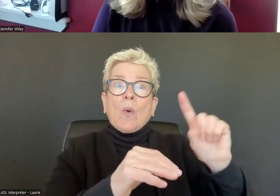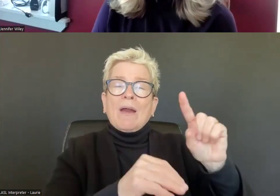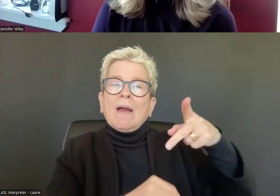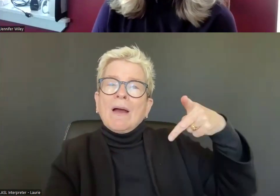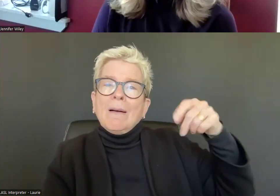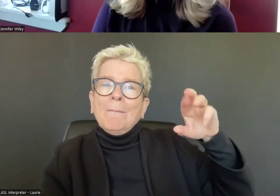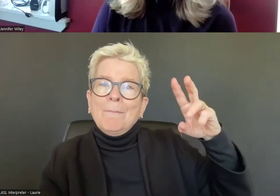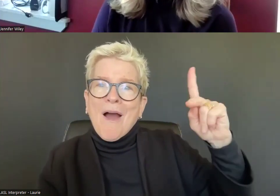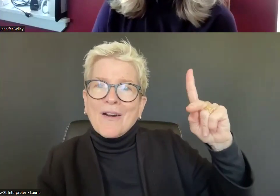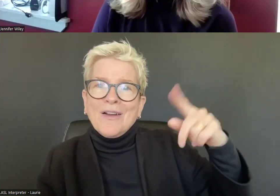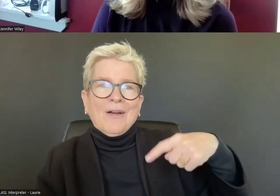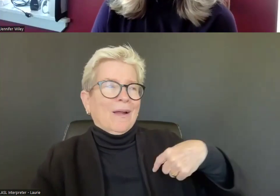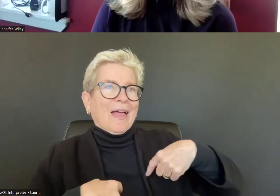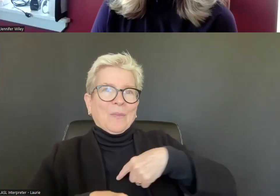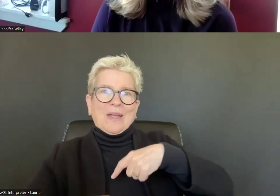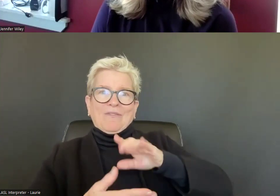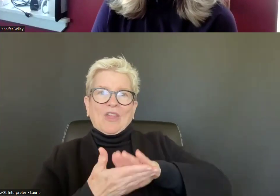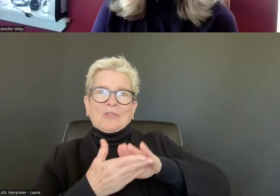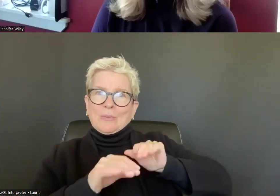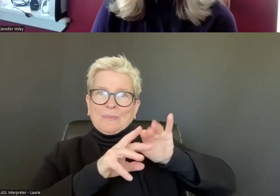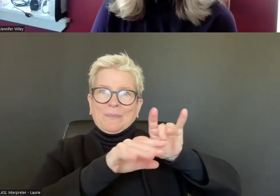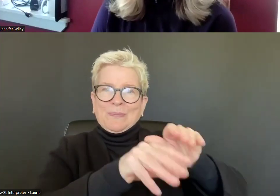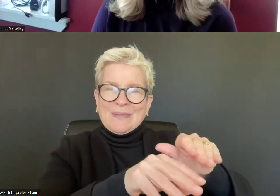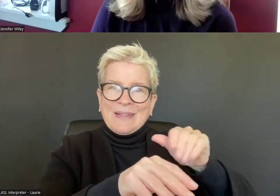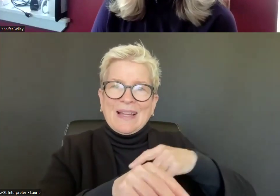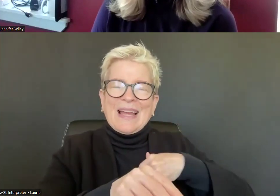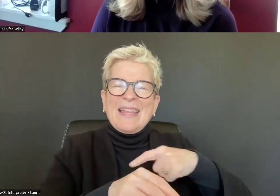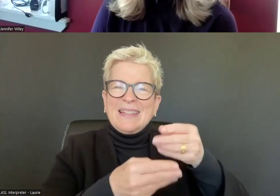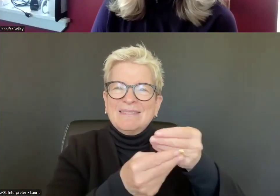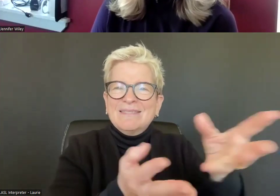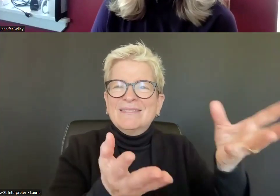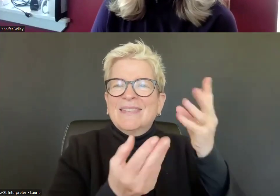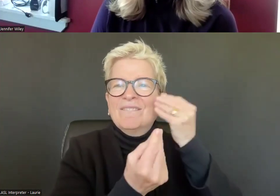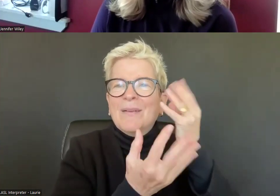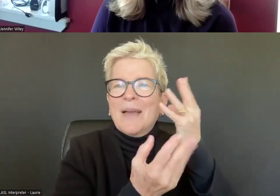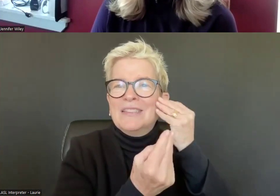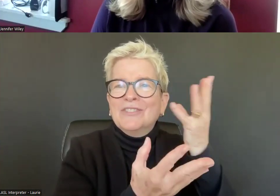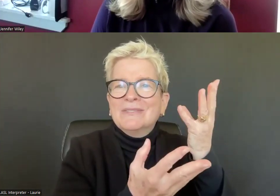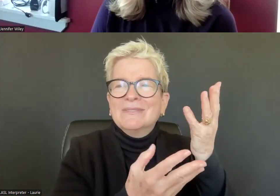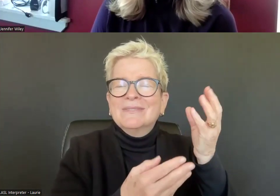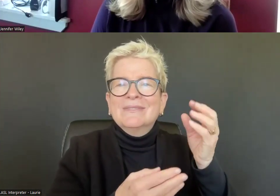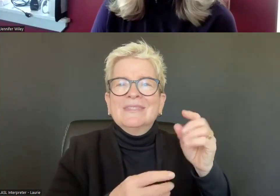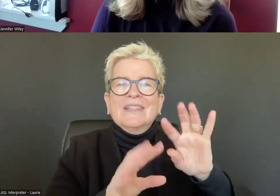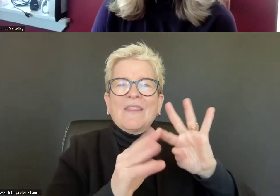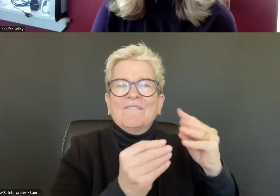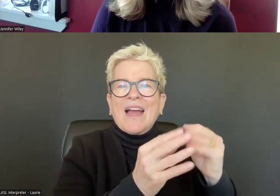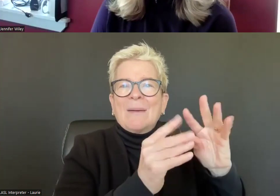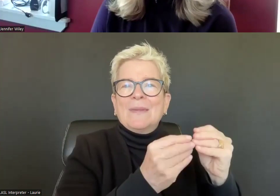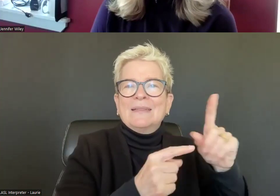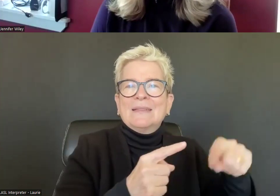of a fun time to hand out information, tell different families about what we have ready